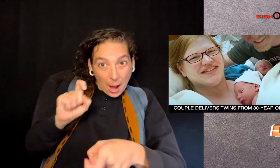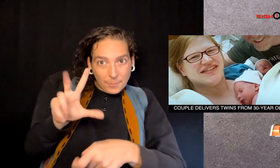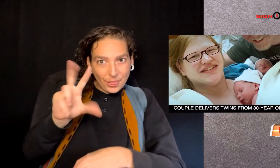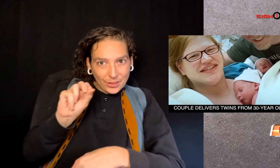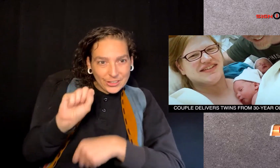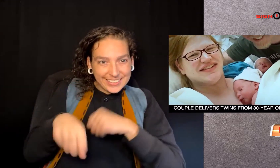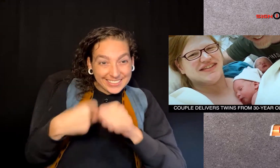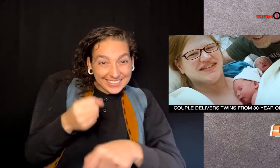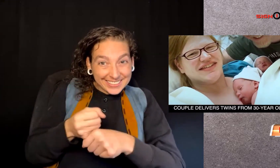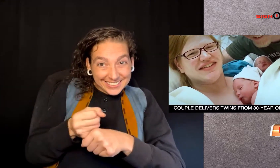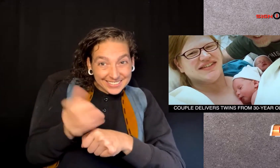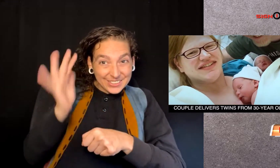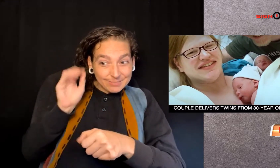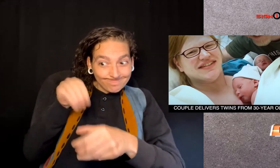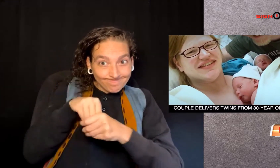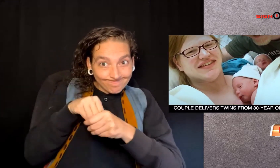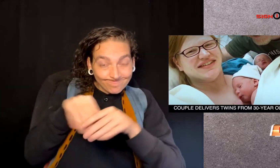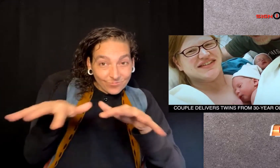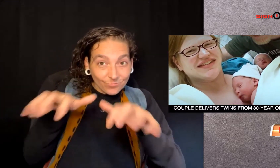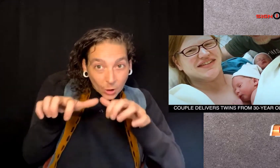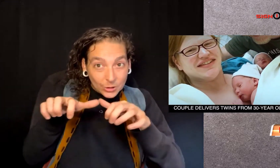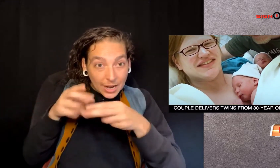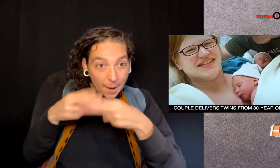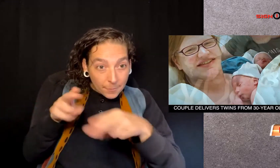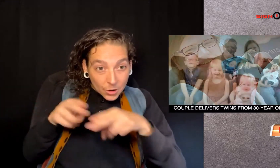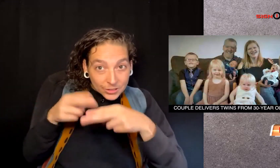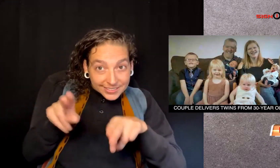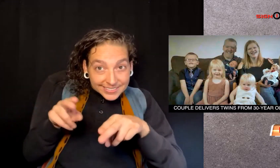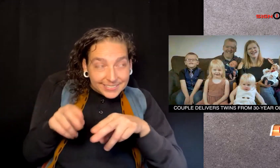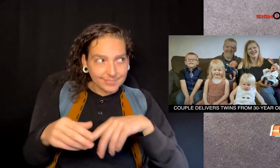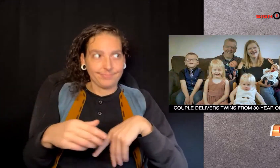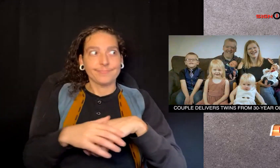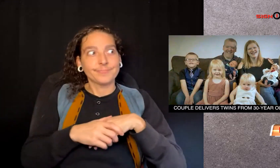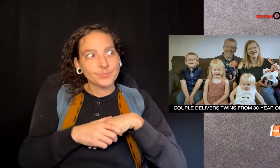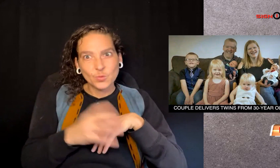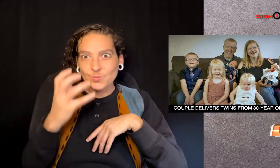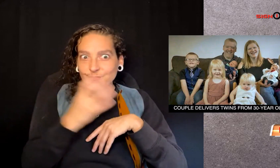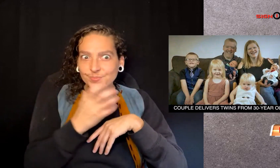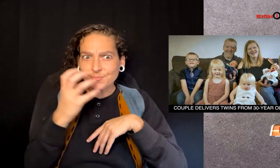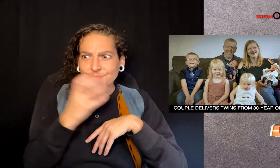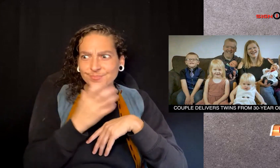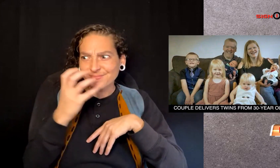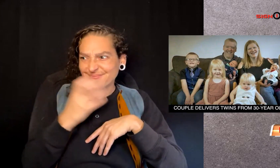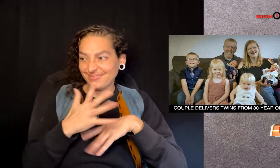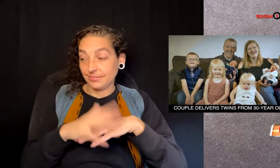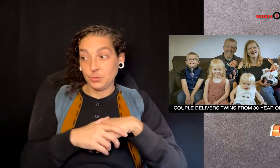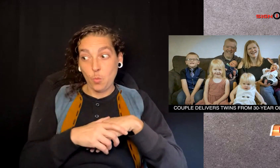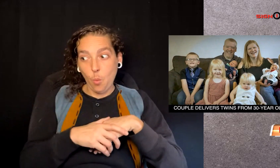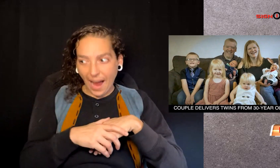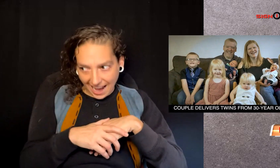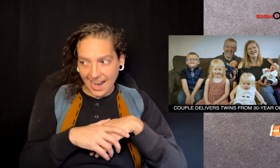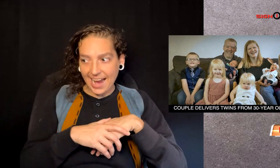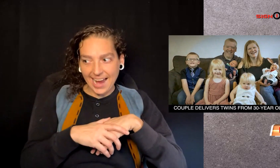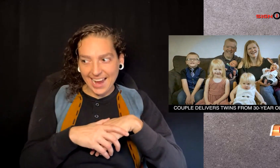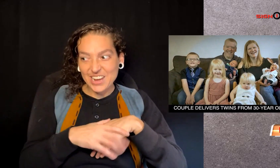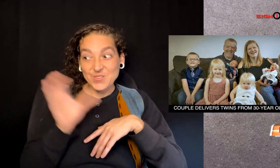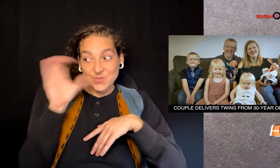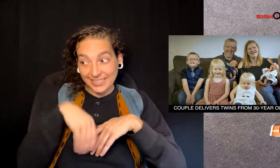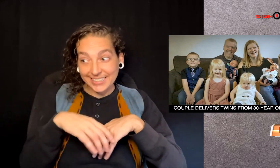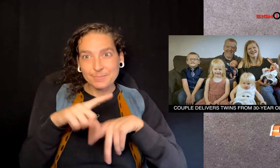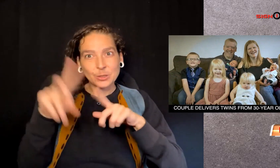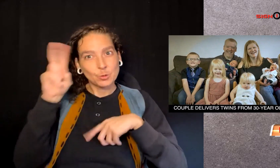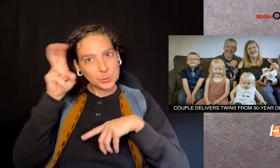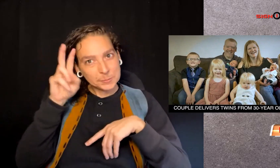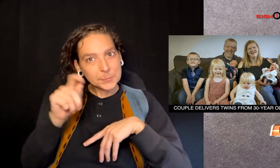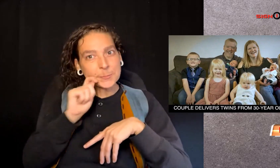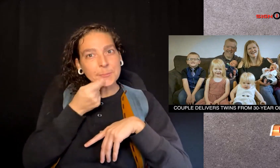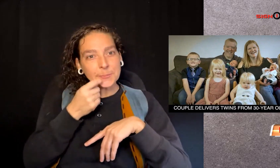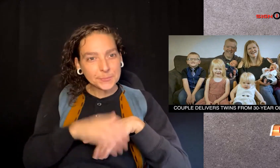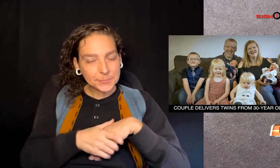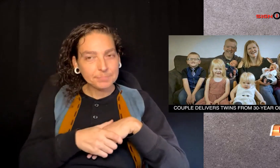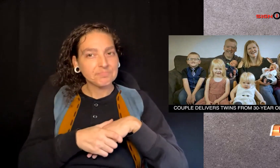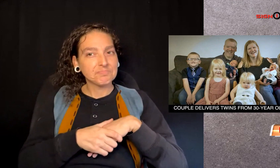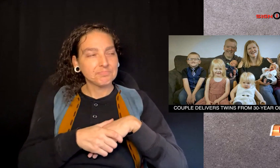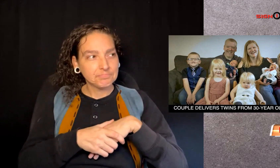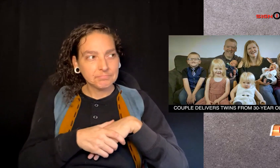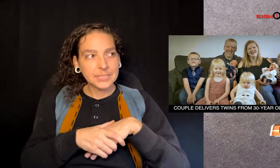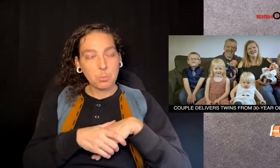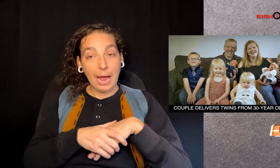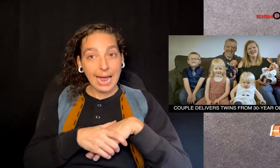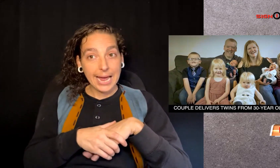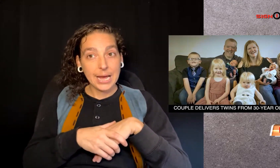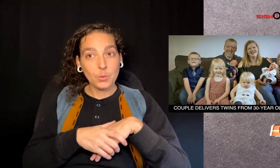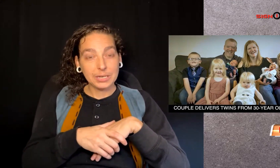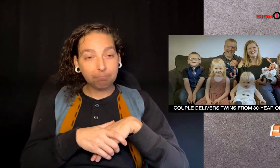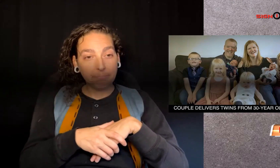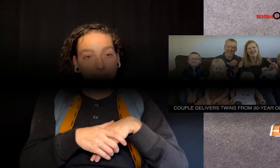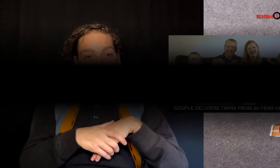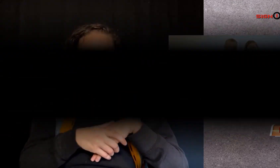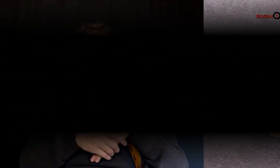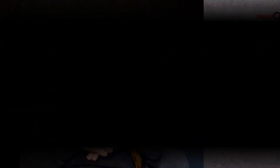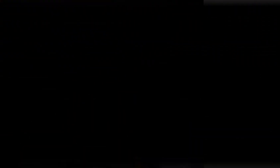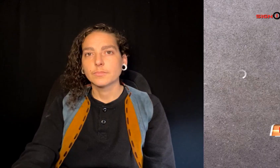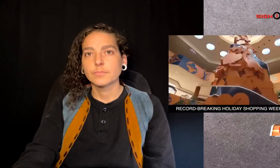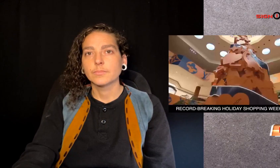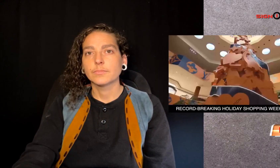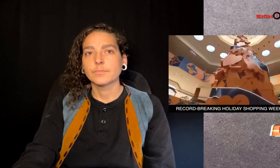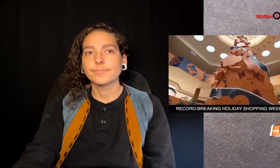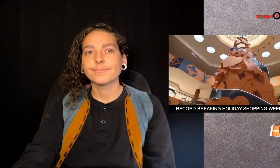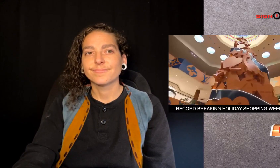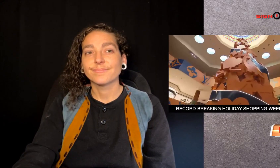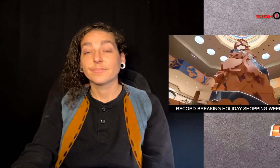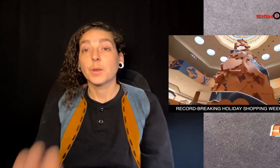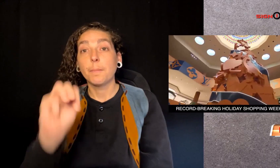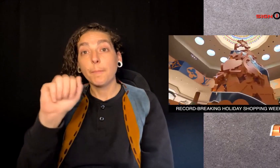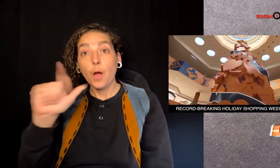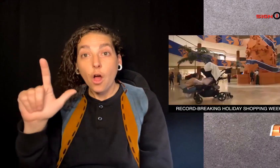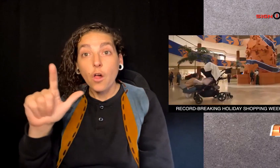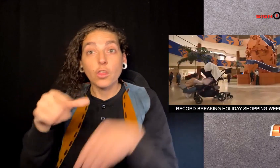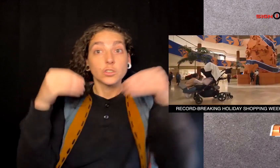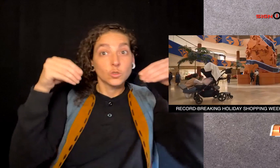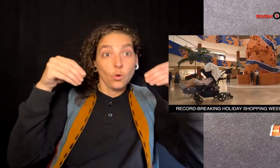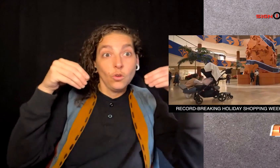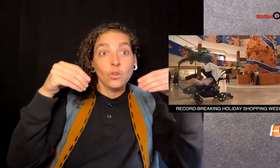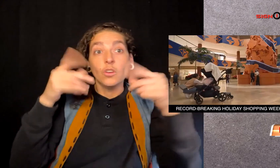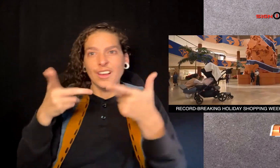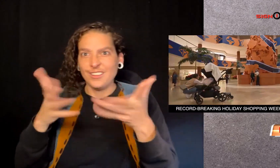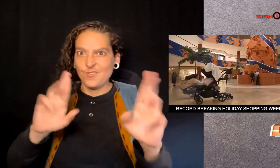since they came from embryos frozen 30 years ago wow that's weird